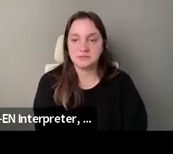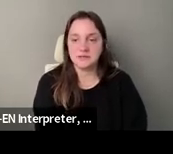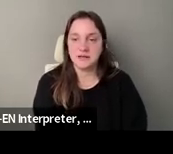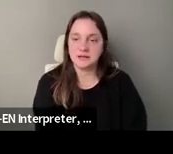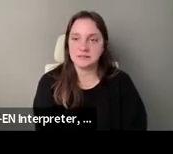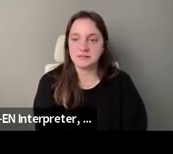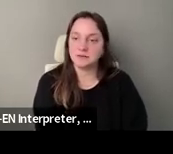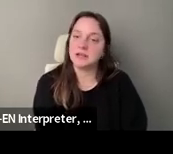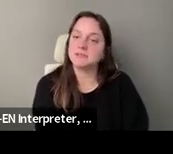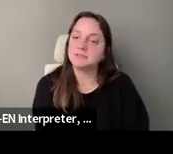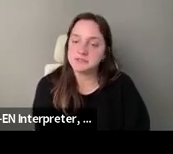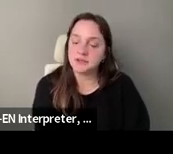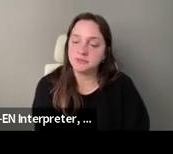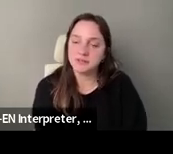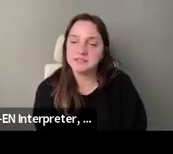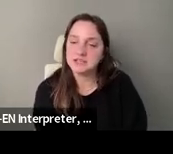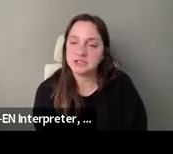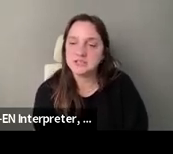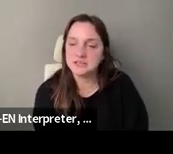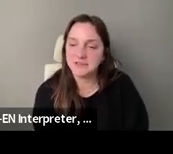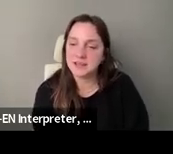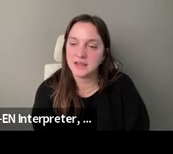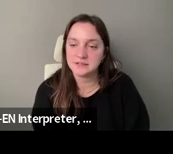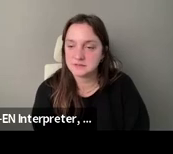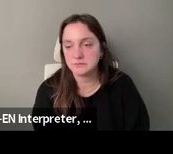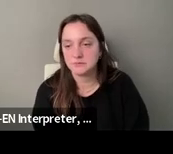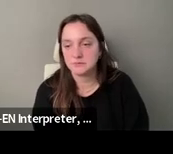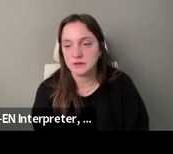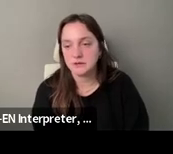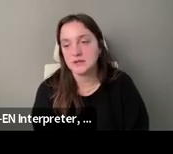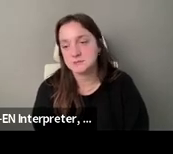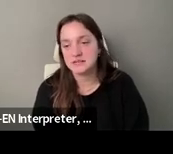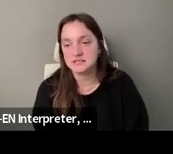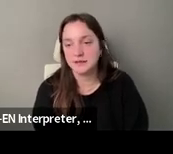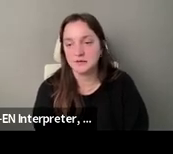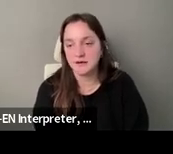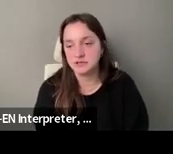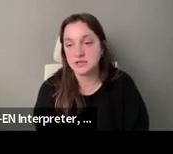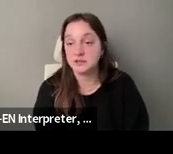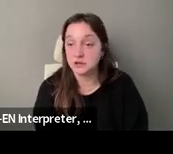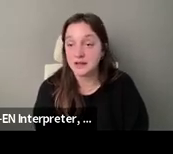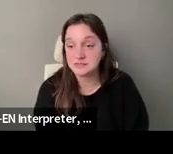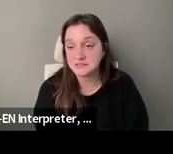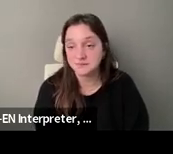not necessarily have the full self-realization to navigate the experience of being a refugee in the U.S. Also cultural shock between